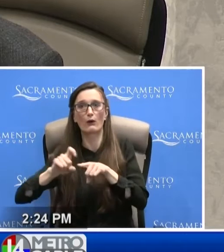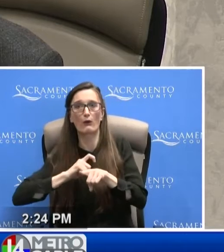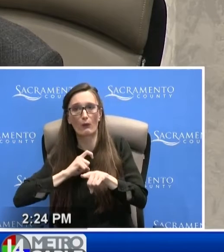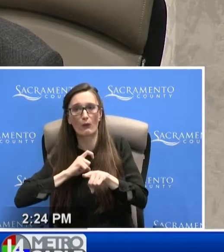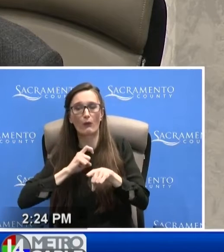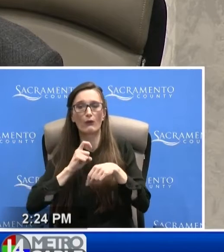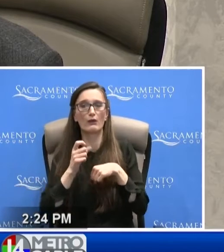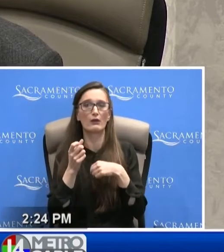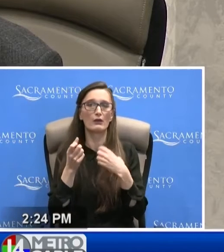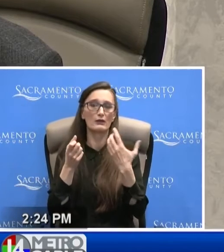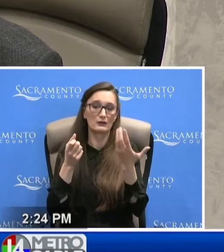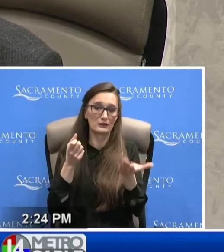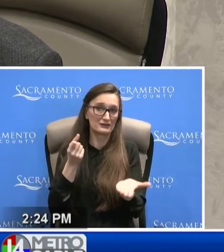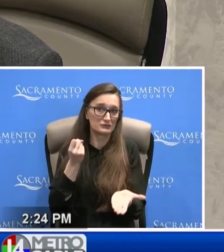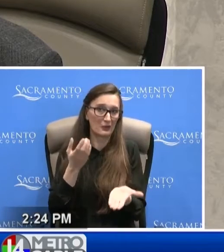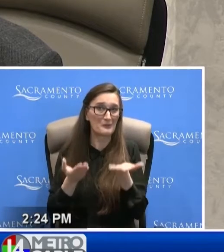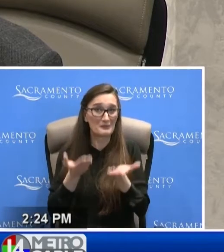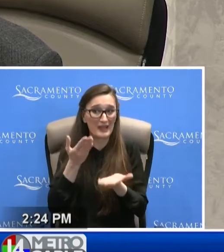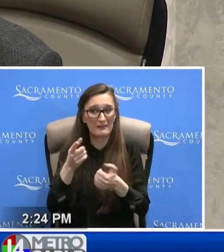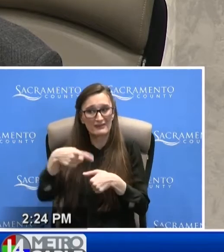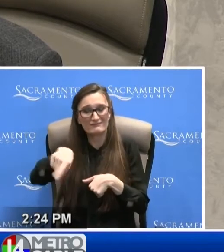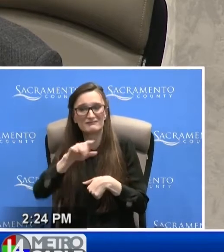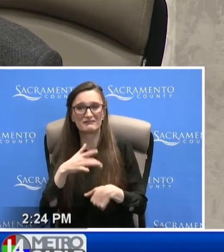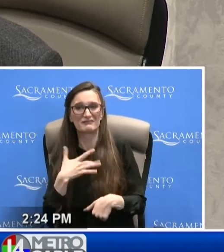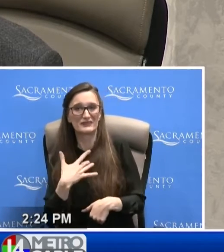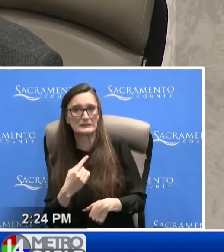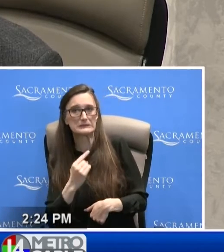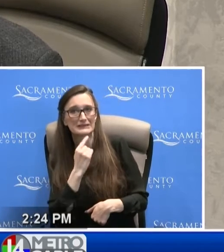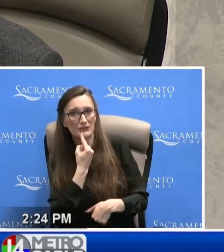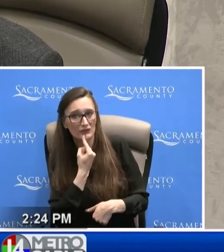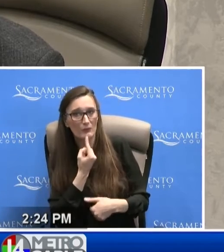albeit there may be some disappointment. I think that we work really hard to certainly